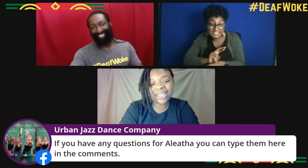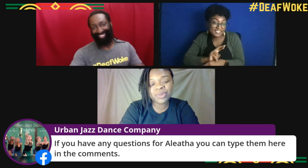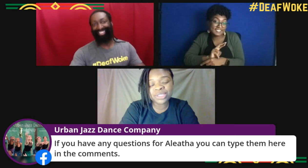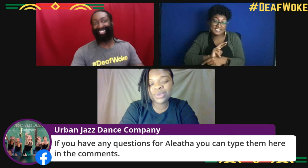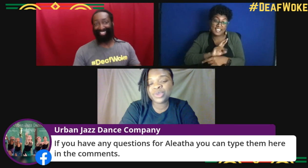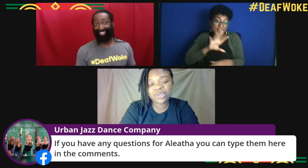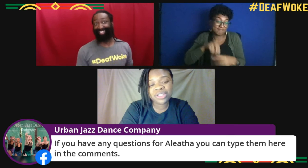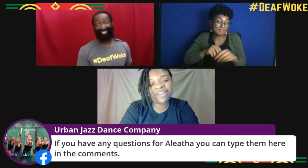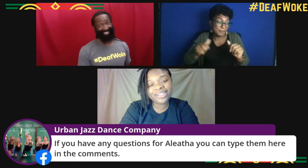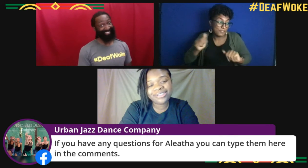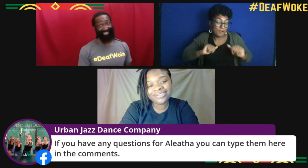but it was really fun.